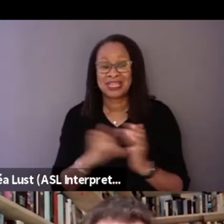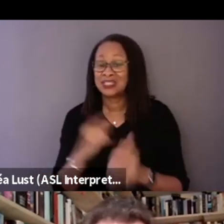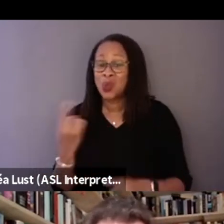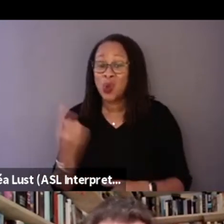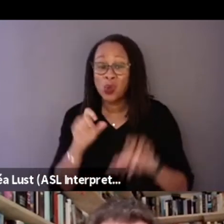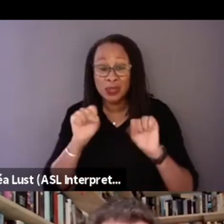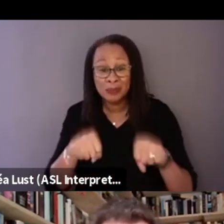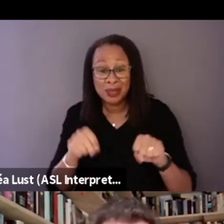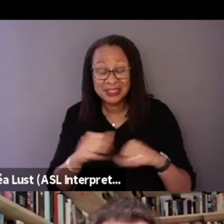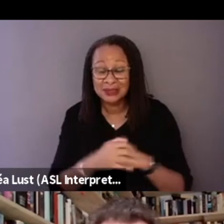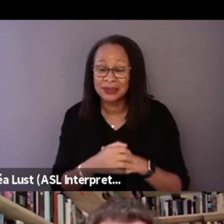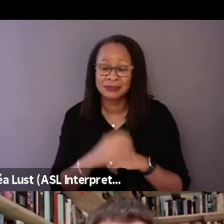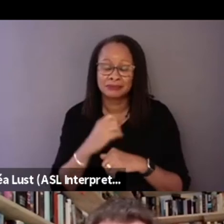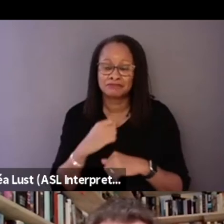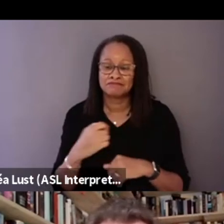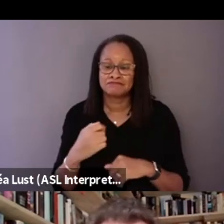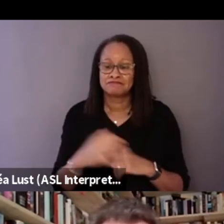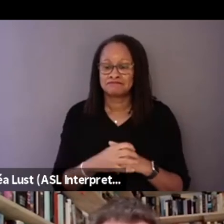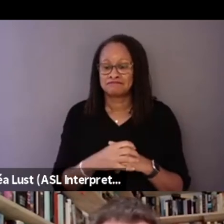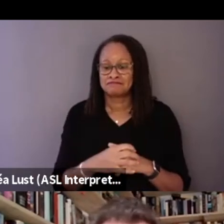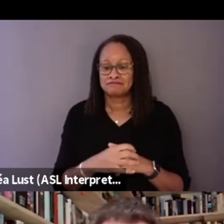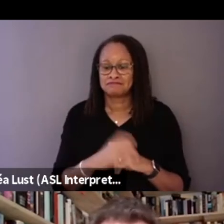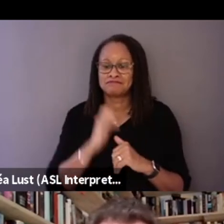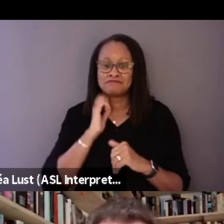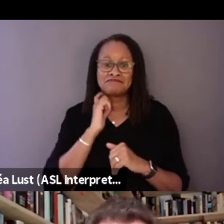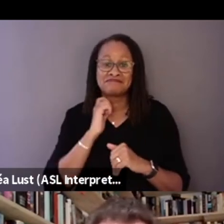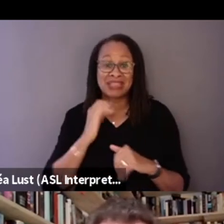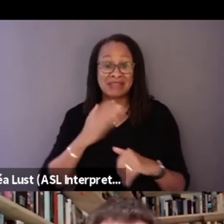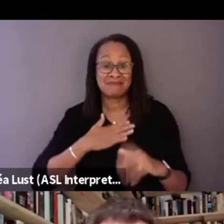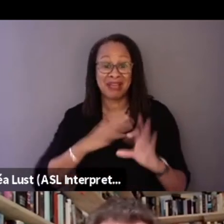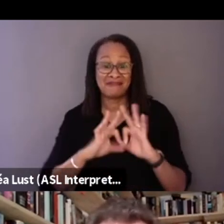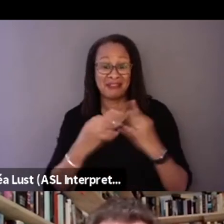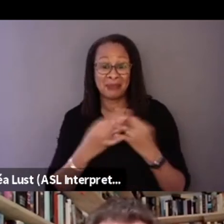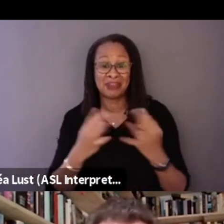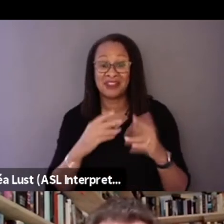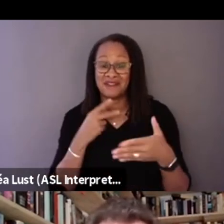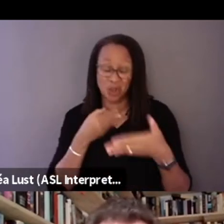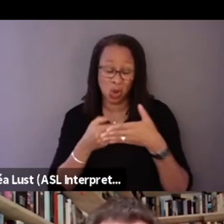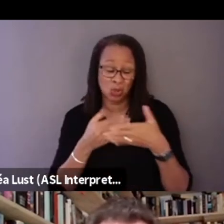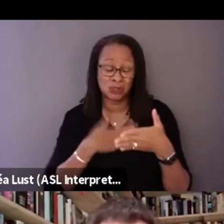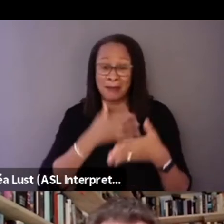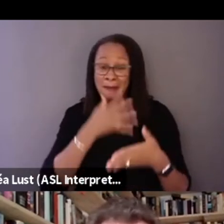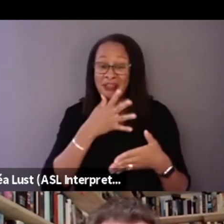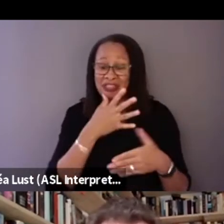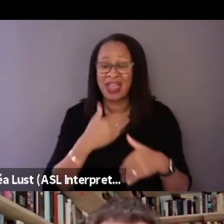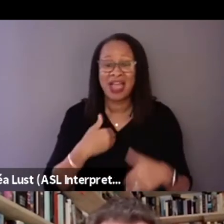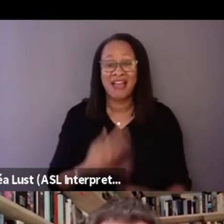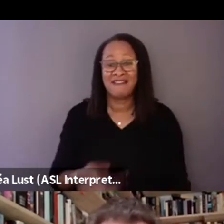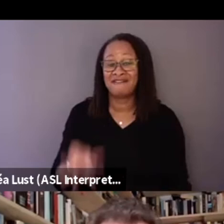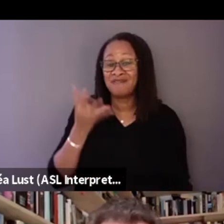I know I had in my family, I was very close to my mother. I have four siblings.